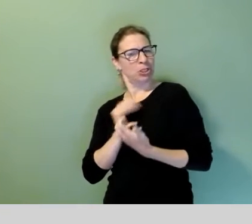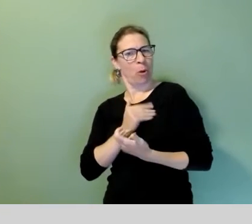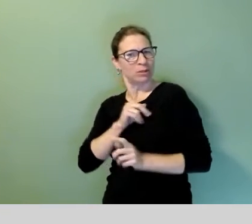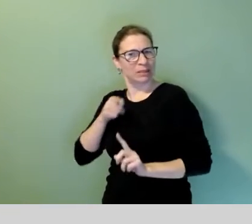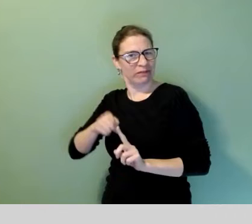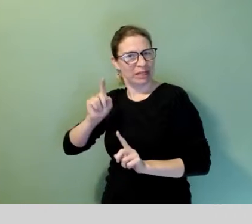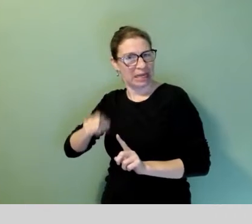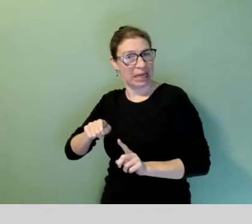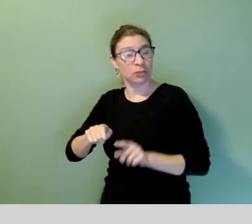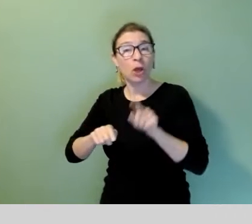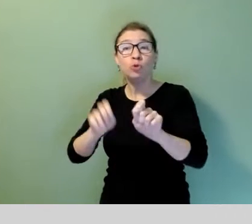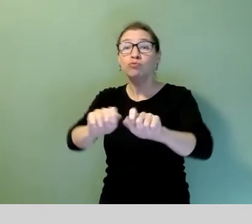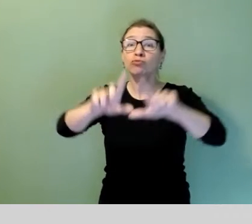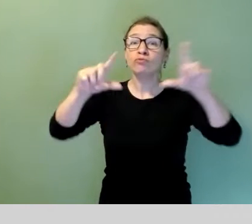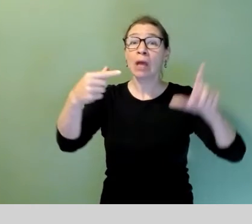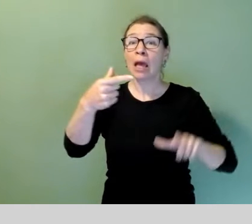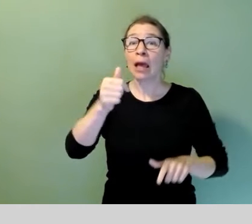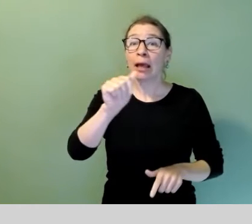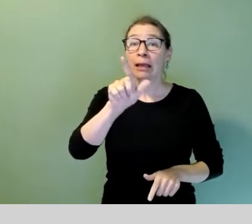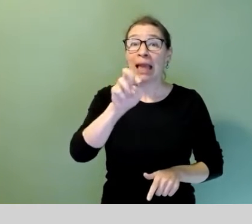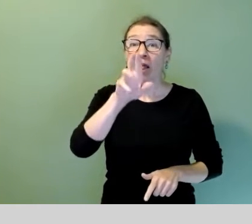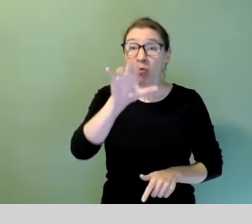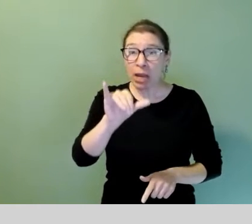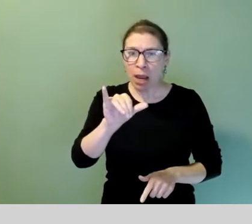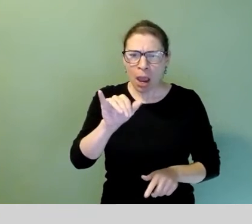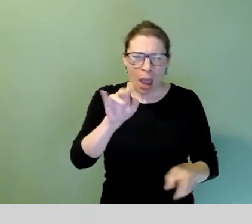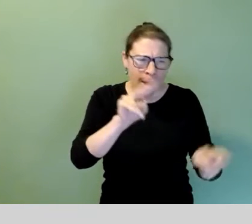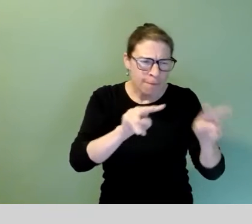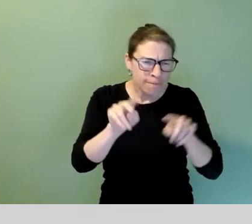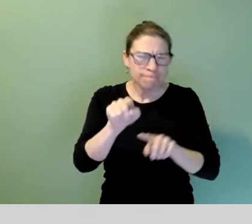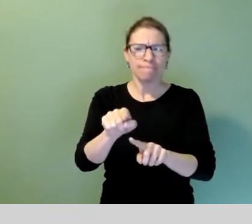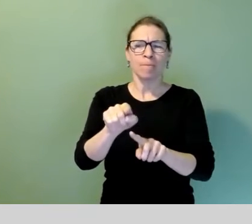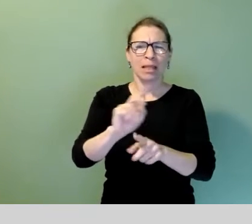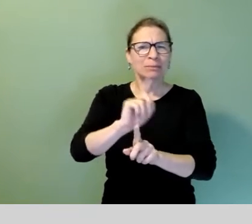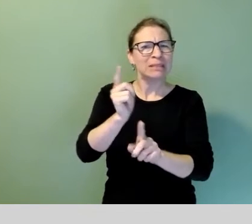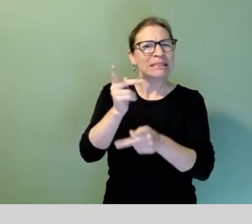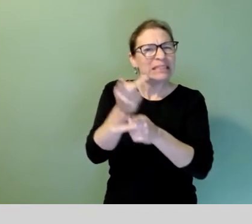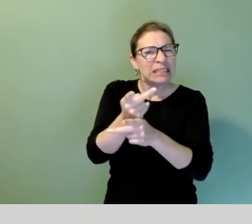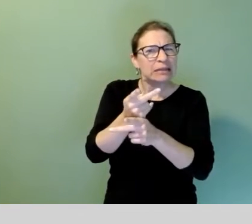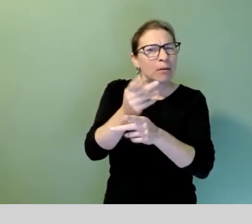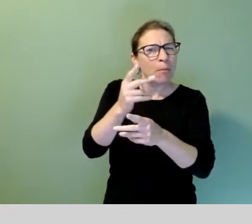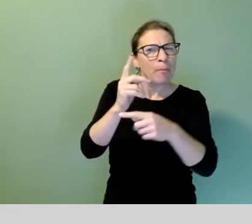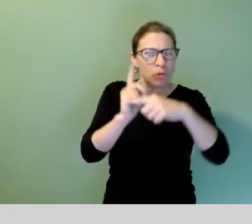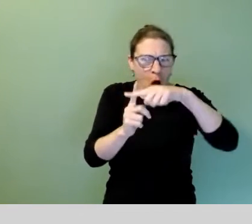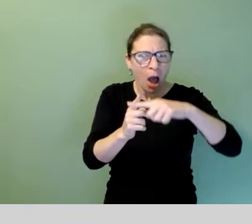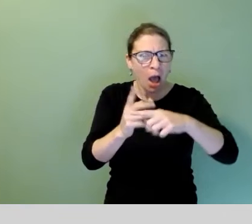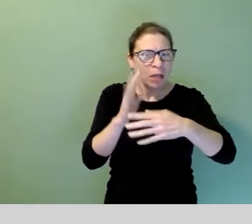So if you go in the gallery and you see a specific kind of plot that you find interesting, that you think might be useful for you,